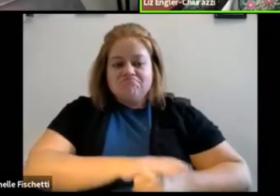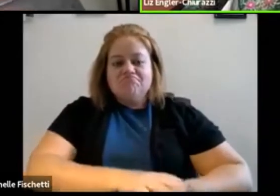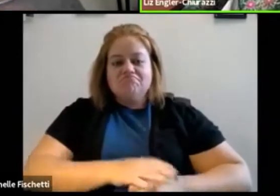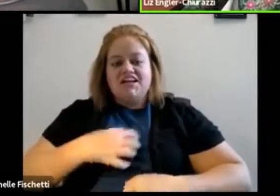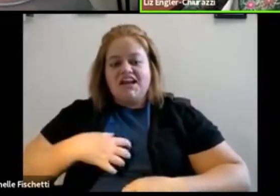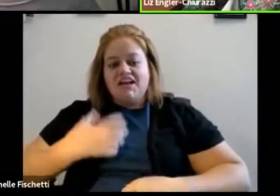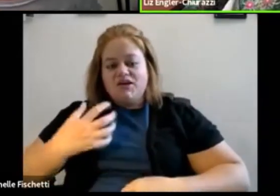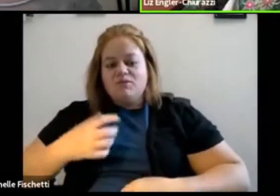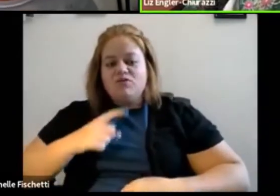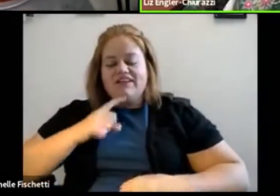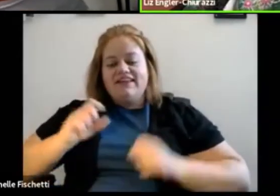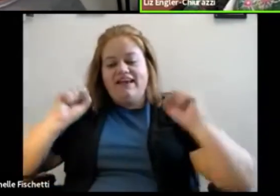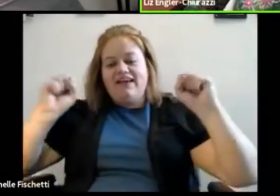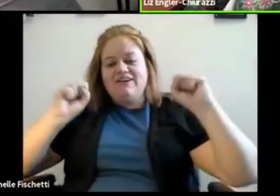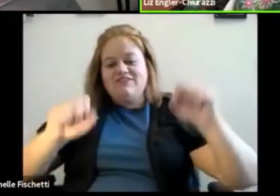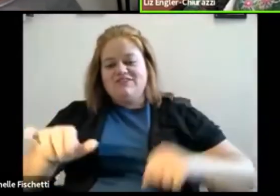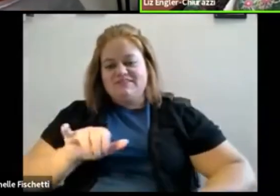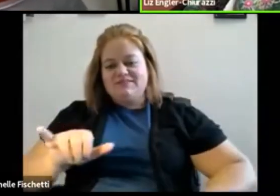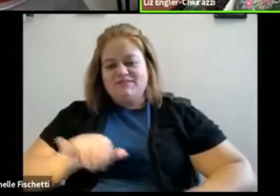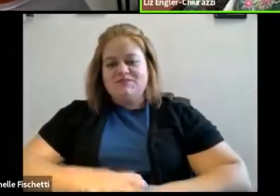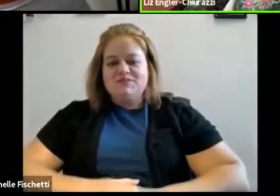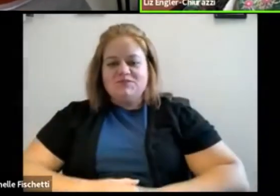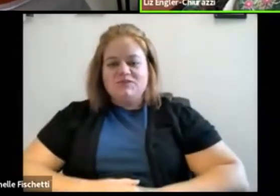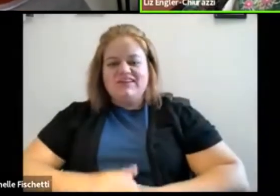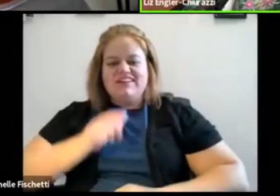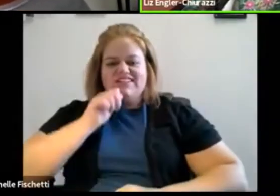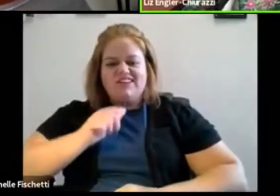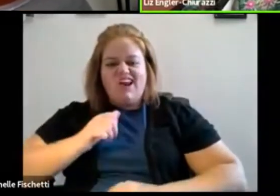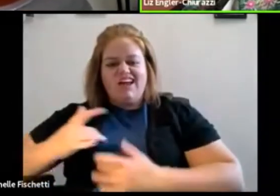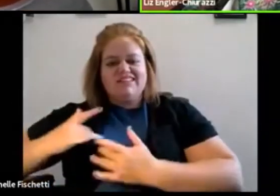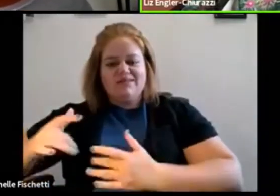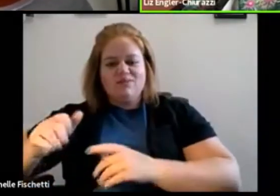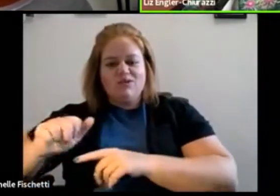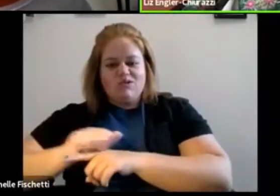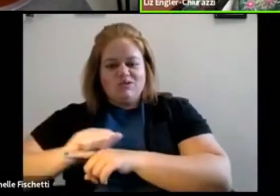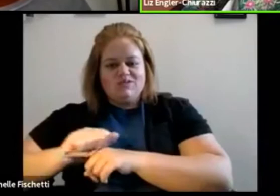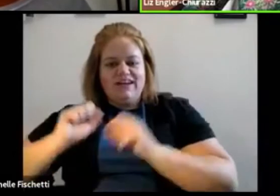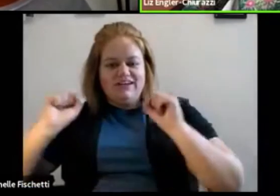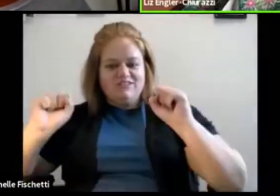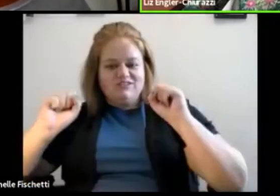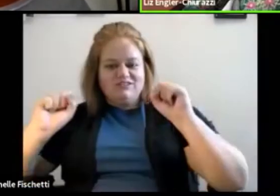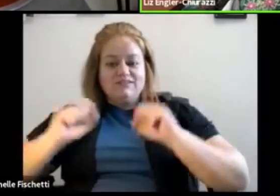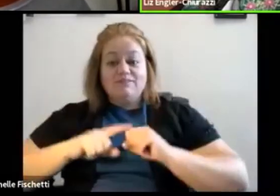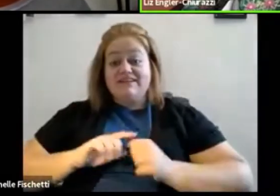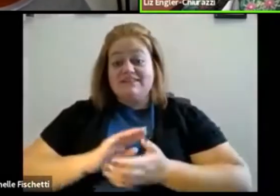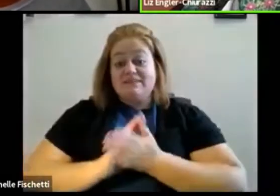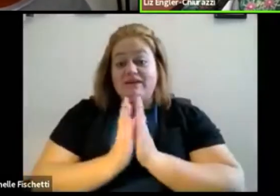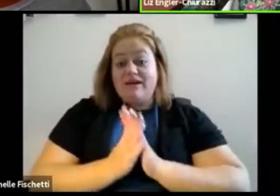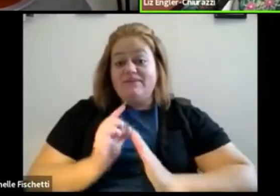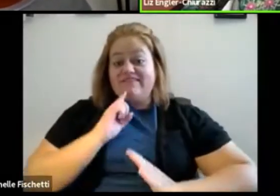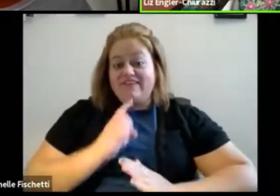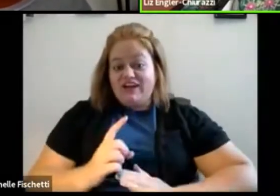way and it's quickly become a very consuming passion that I spend a lot of